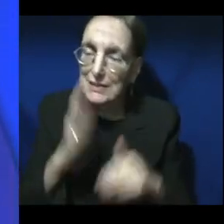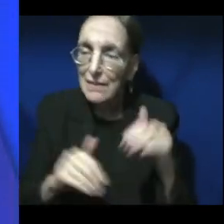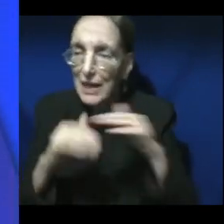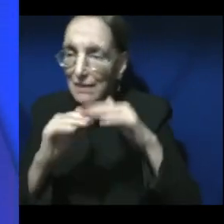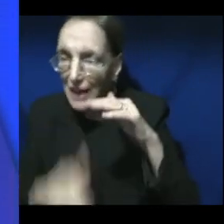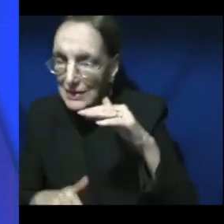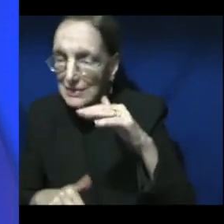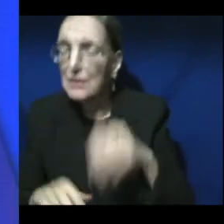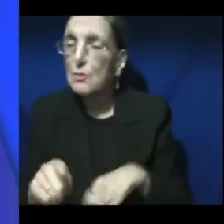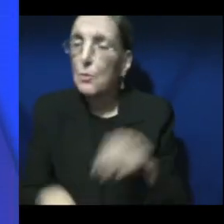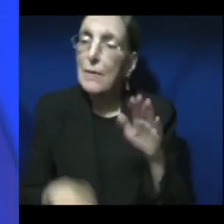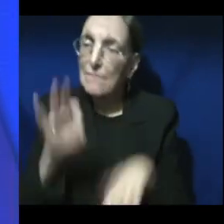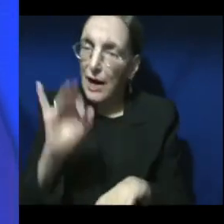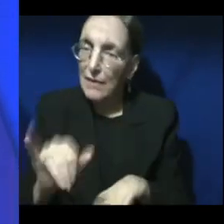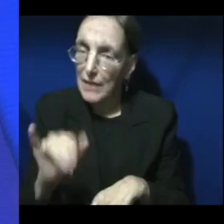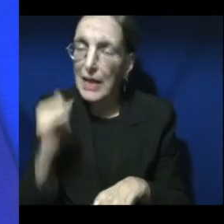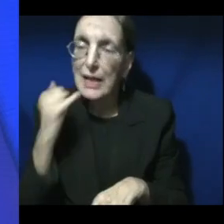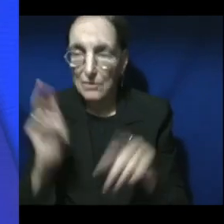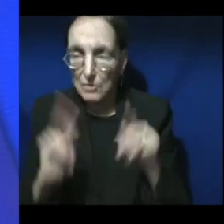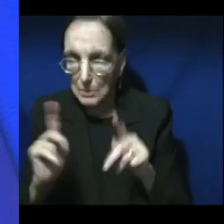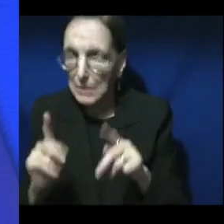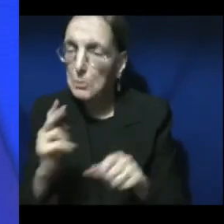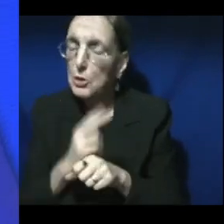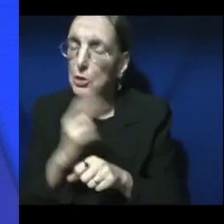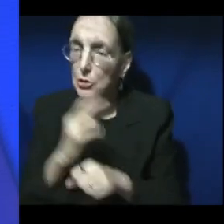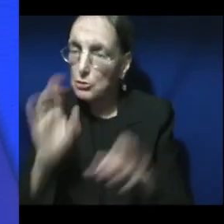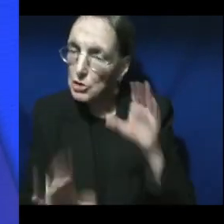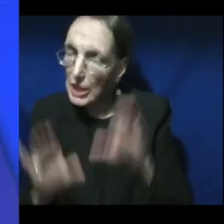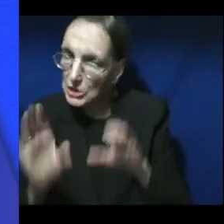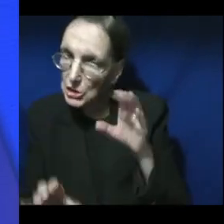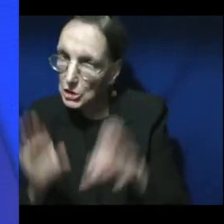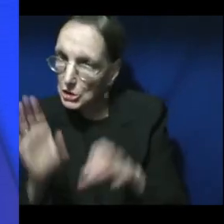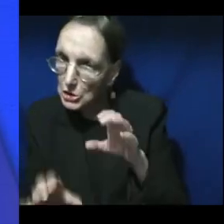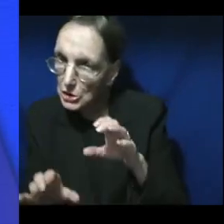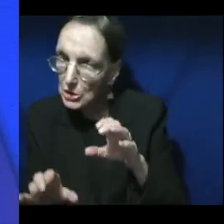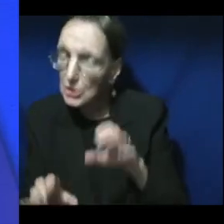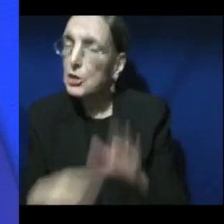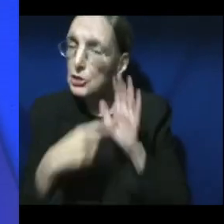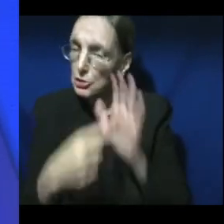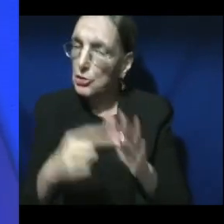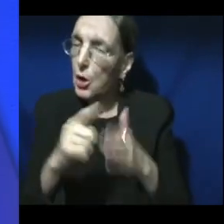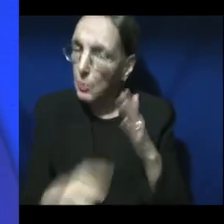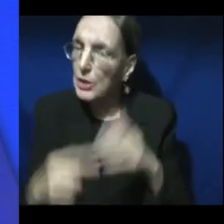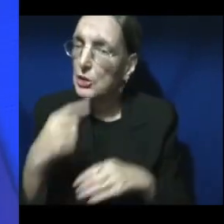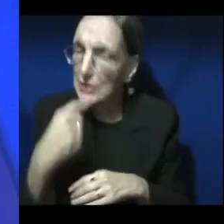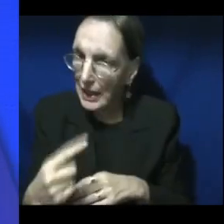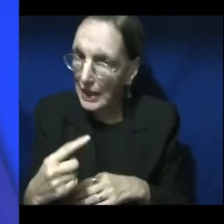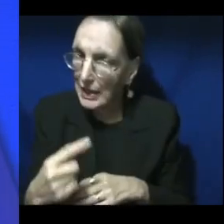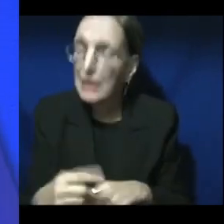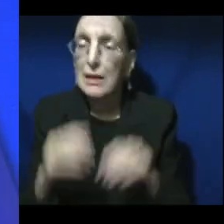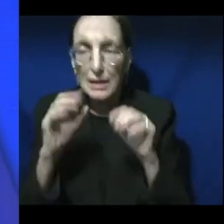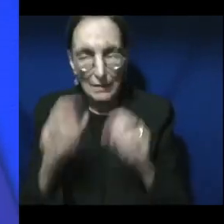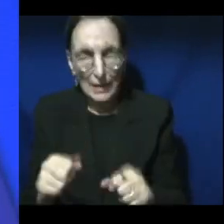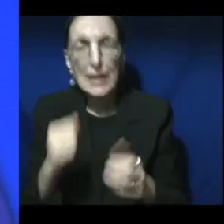of your communication, particularly if you use gestures that illustrate what you’re saying, right? So if you use gestures that help people understand content by the way you